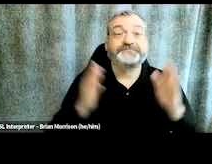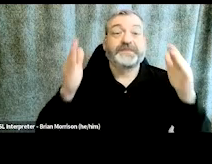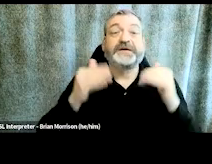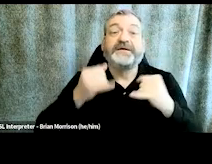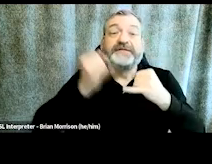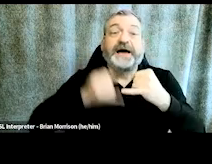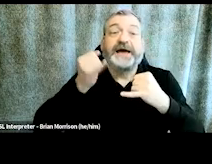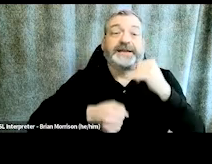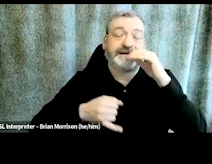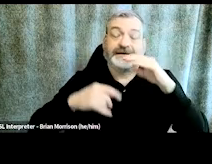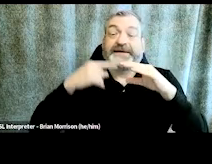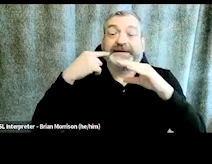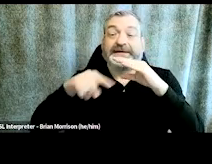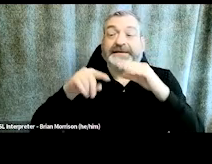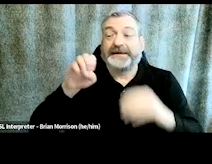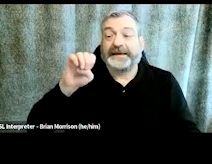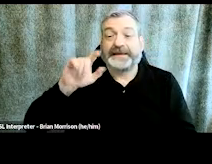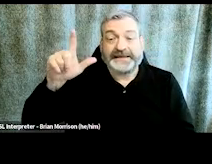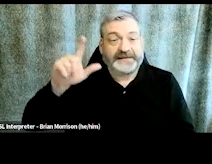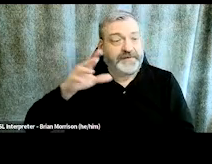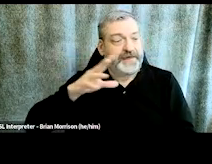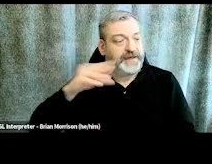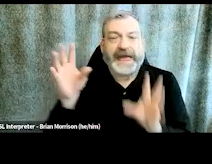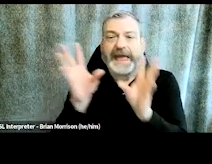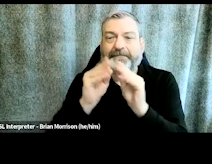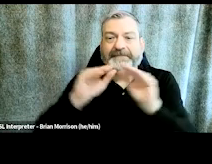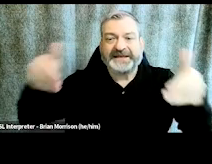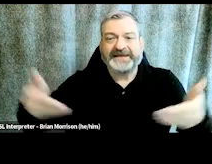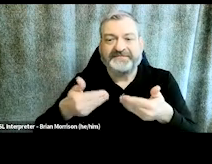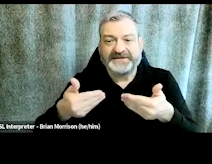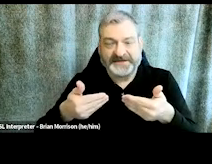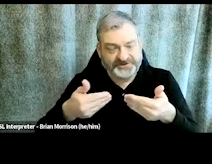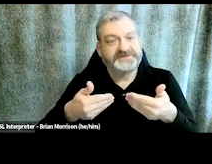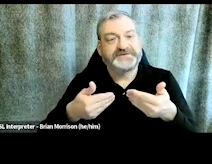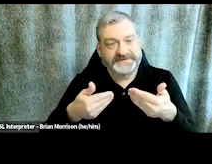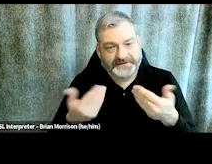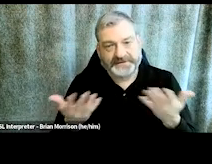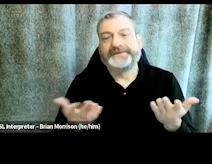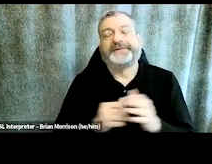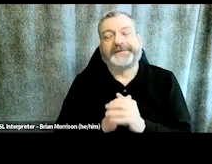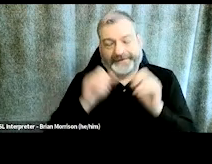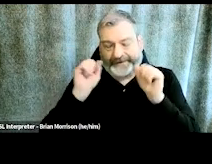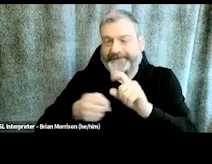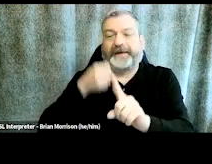email and meeting invitations are not immune to accessibility problems.